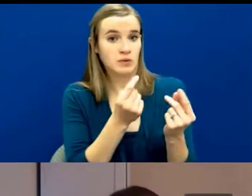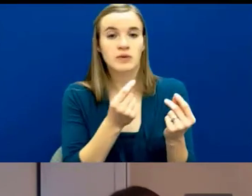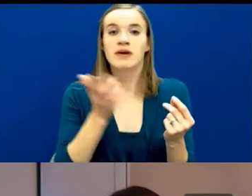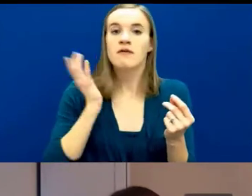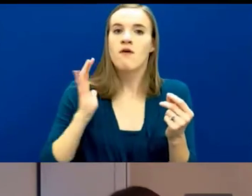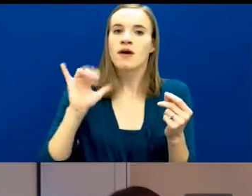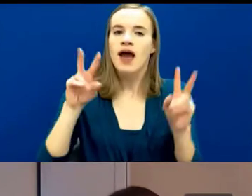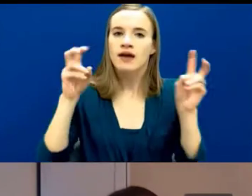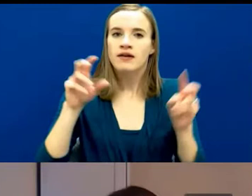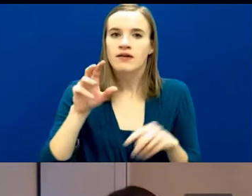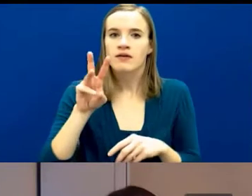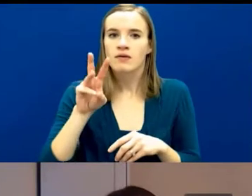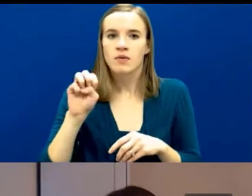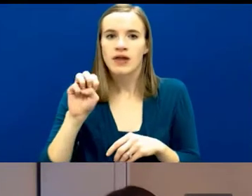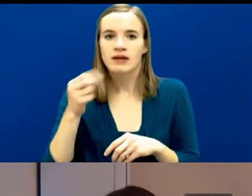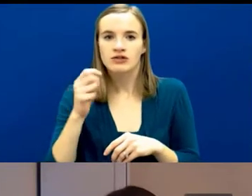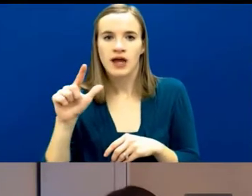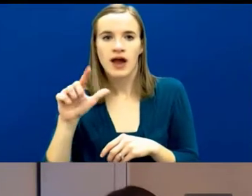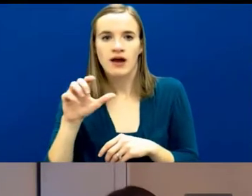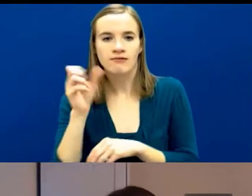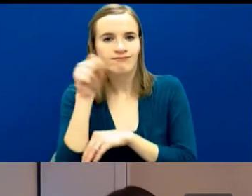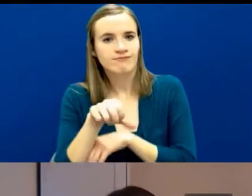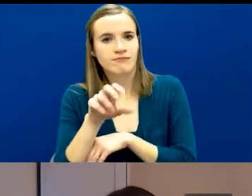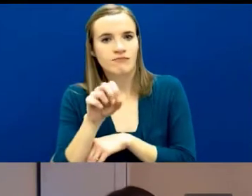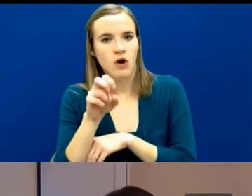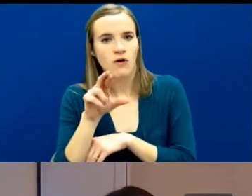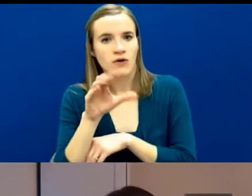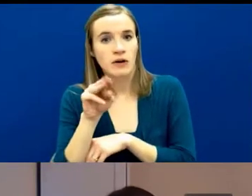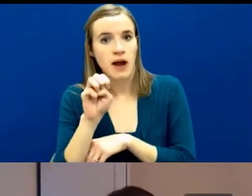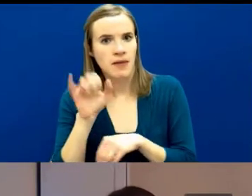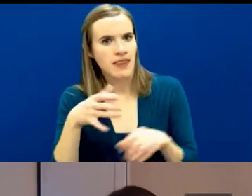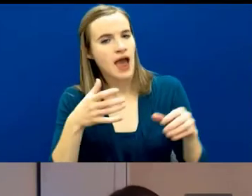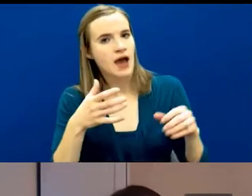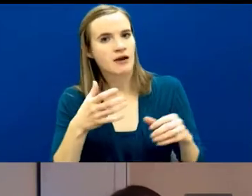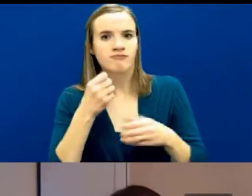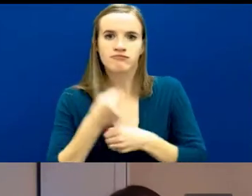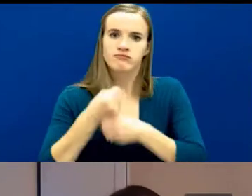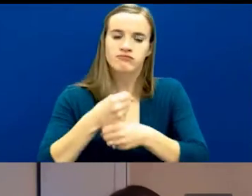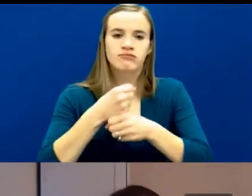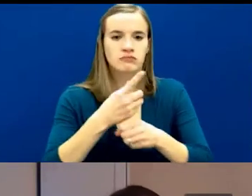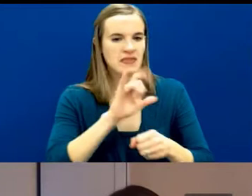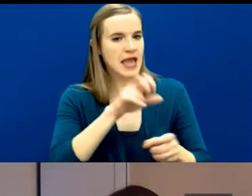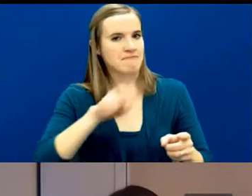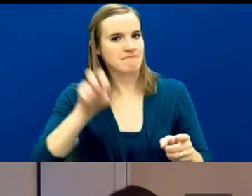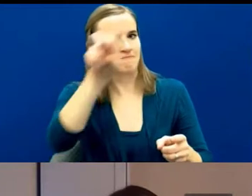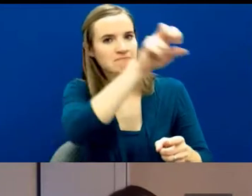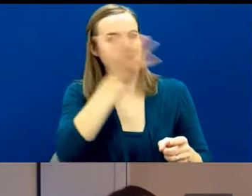with giving our students who often don't get in involved in academic curriculum,